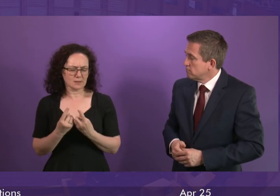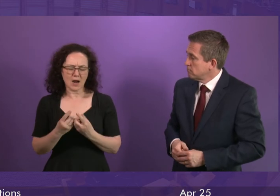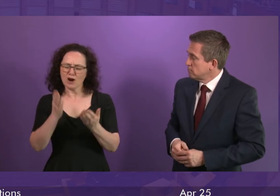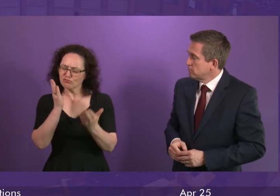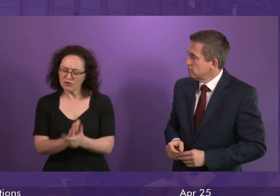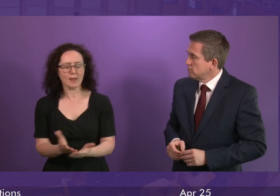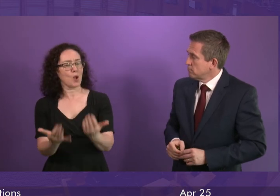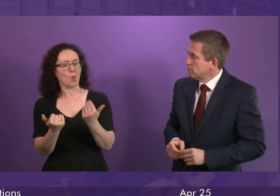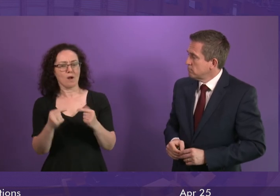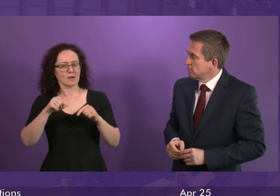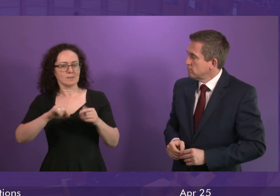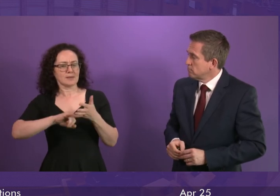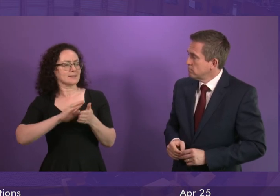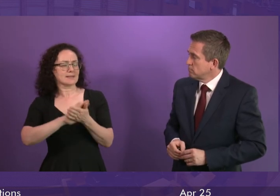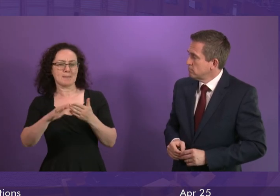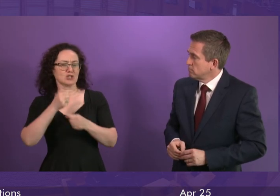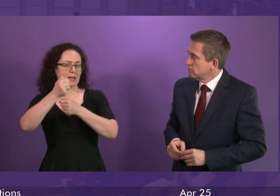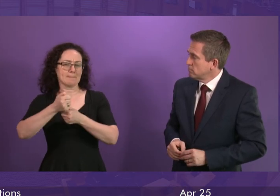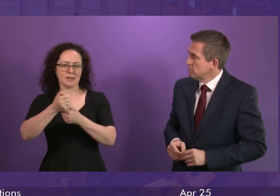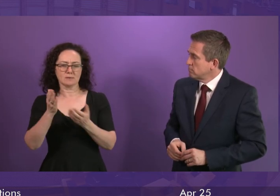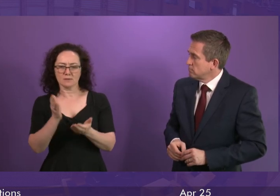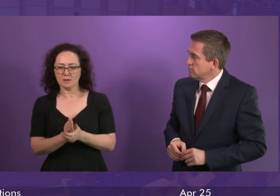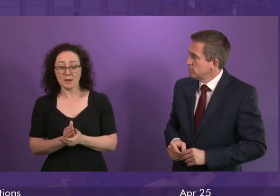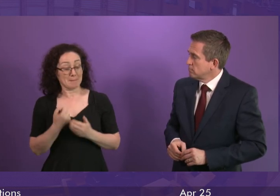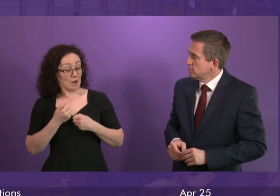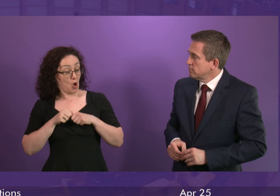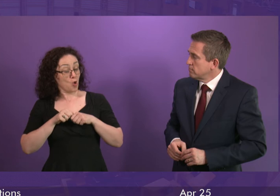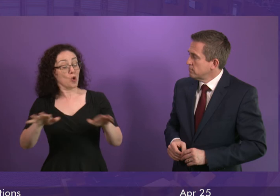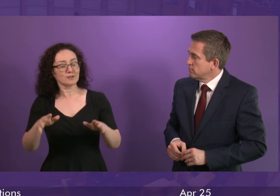I welcome the SAMH testing times campaign, which has been launched to coincide with the